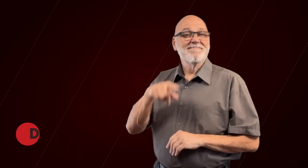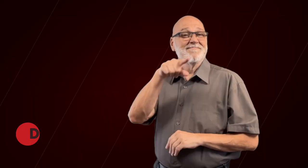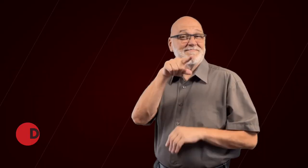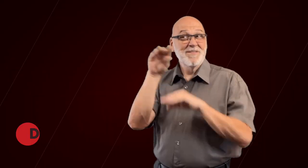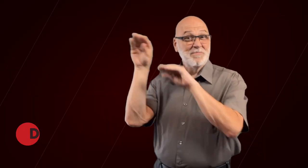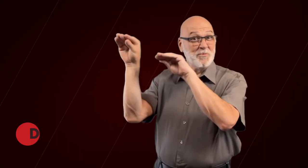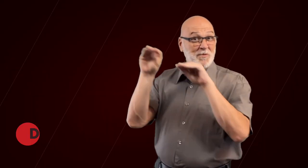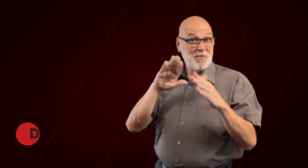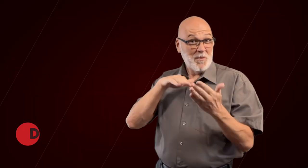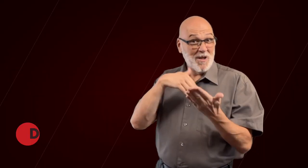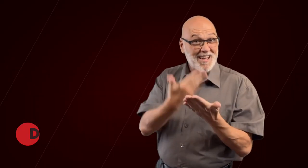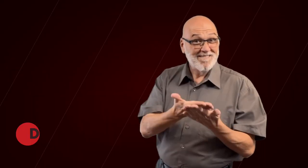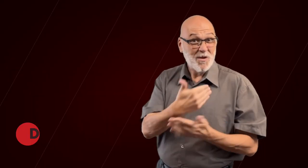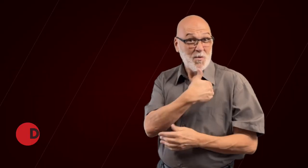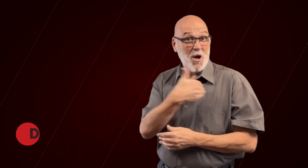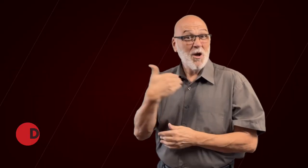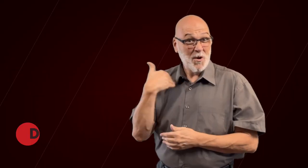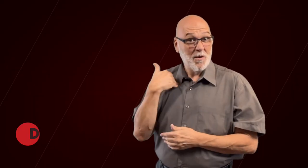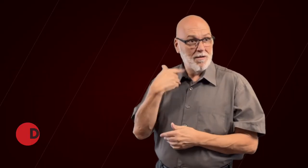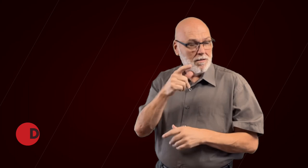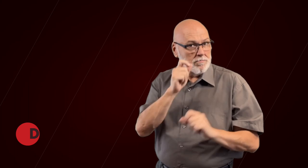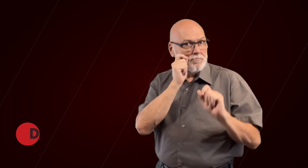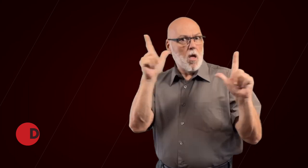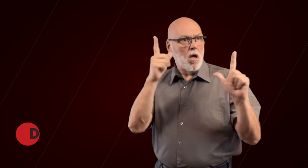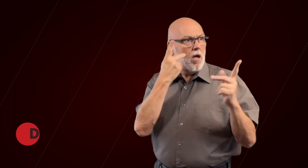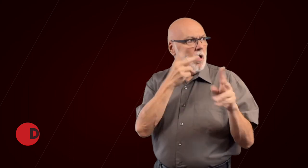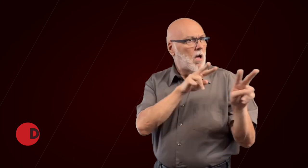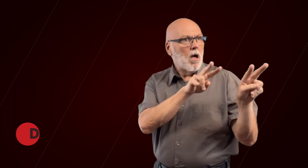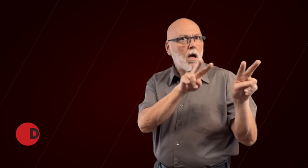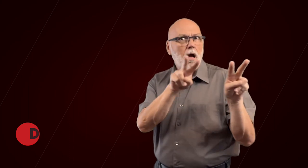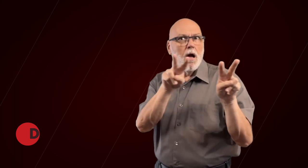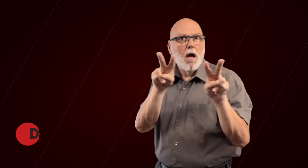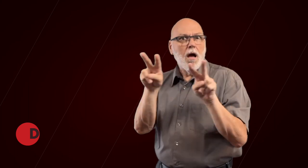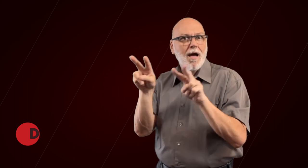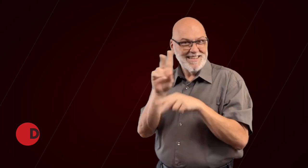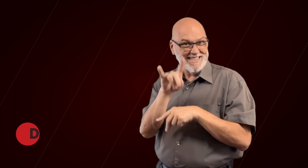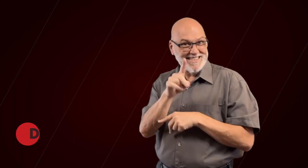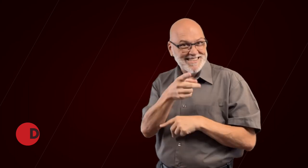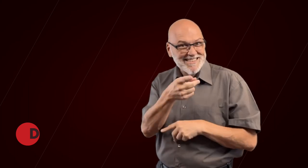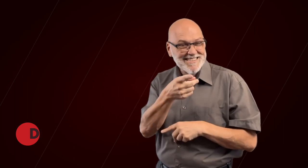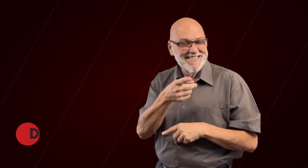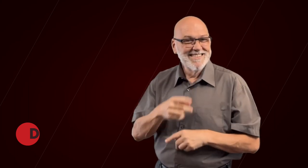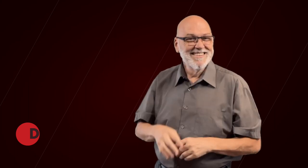[ANSELMO]: When you arrived in Toronto, did you have any surprises?